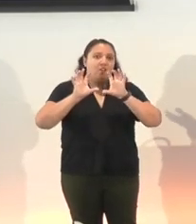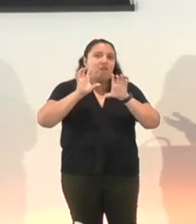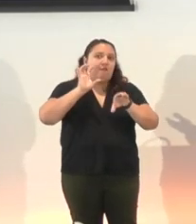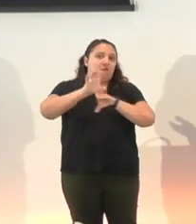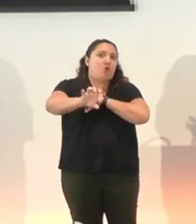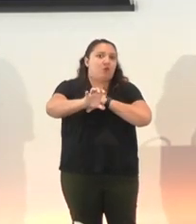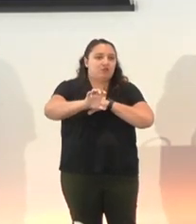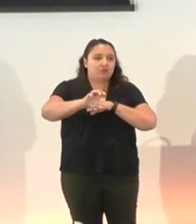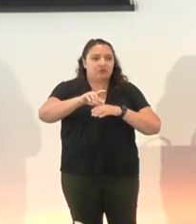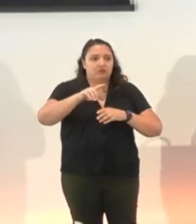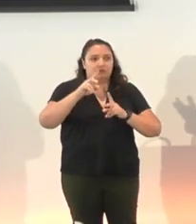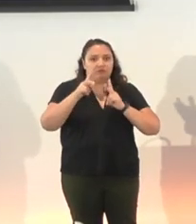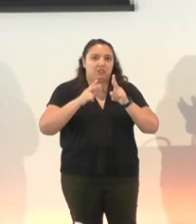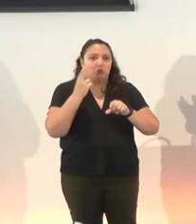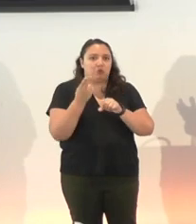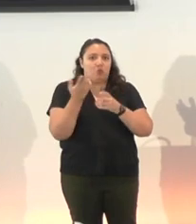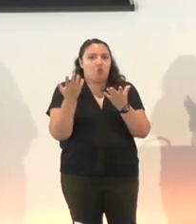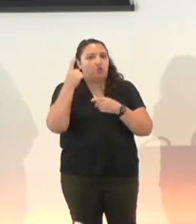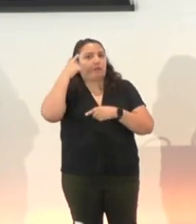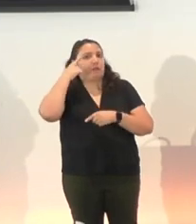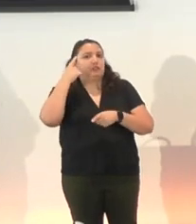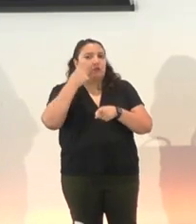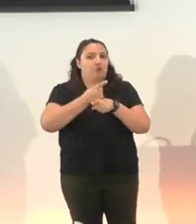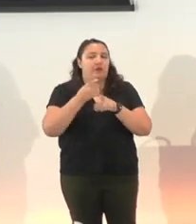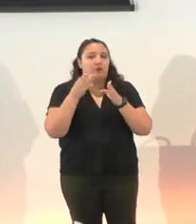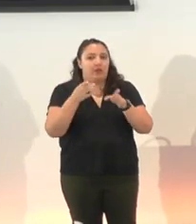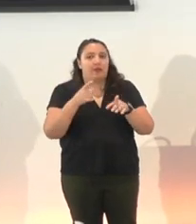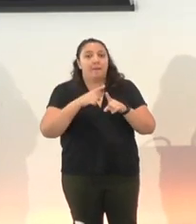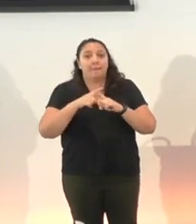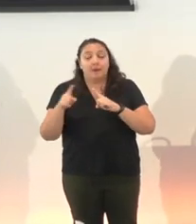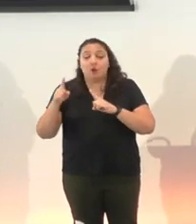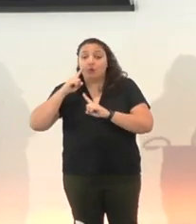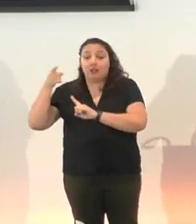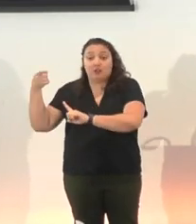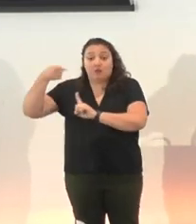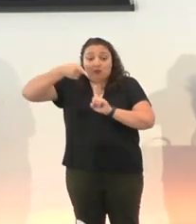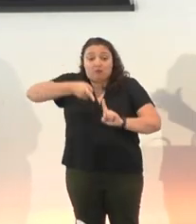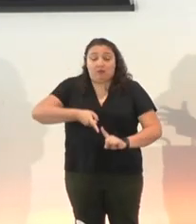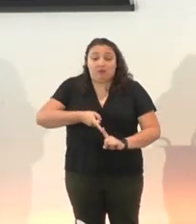is the right thing but I will say I think at the heart, one of the potentially crosscutting